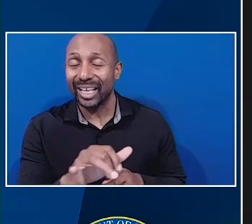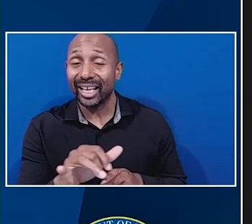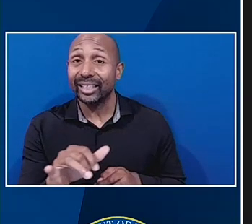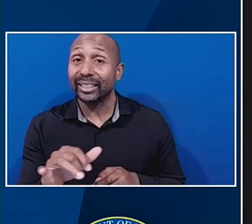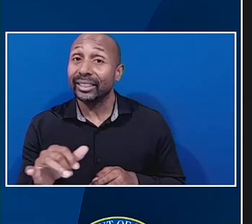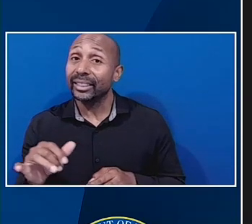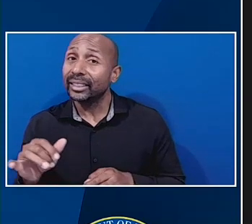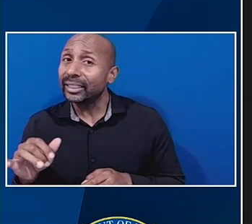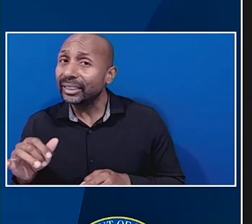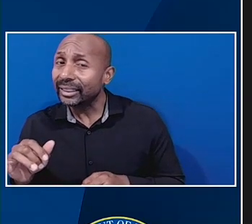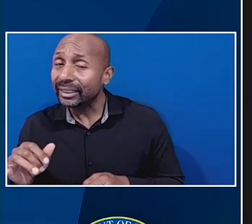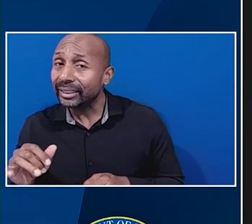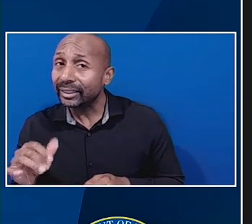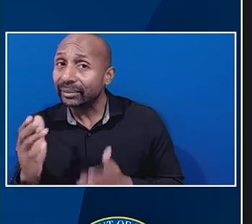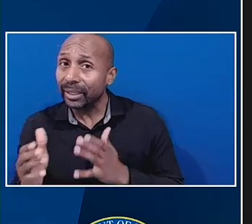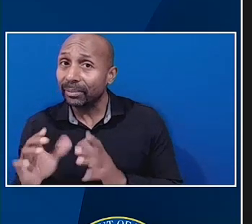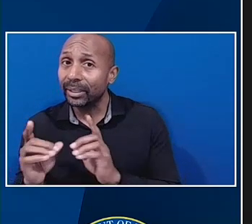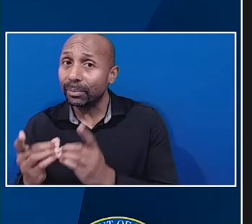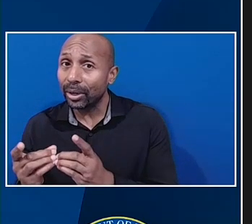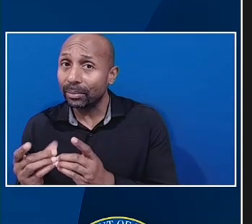having another session after the March session?